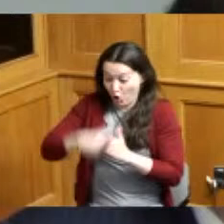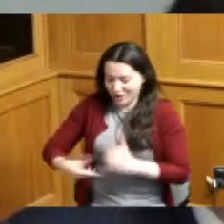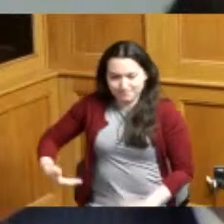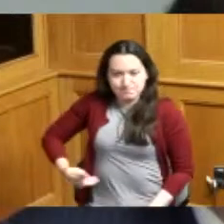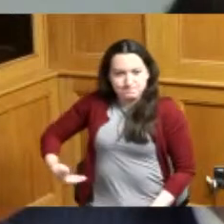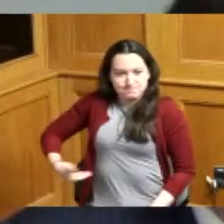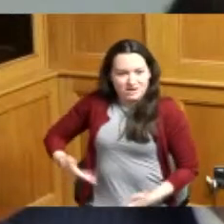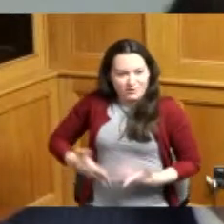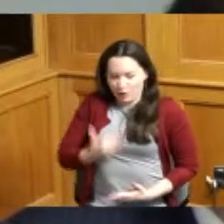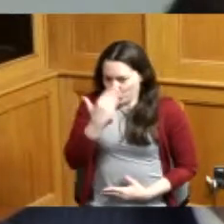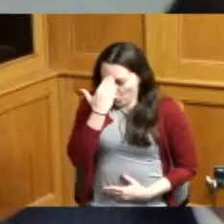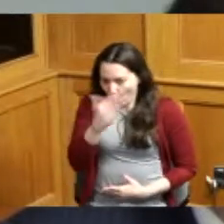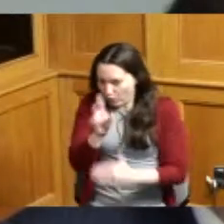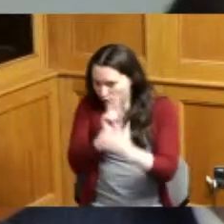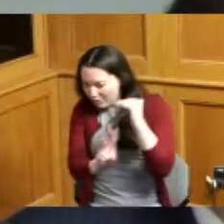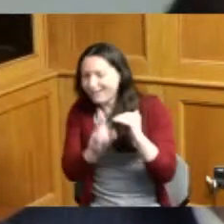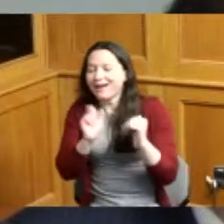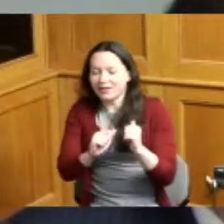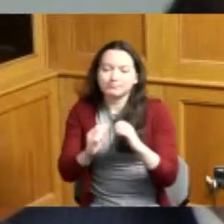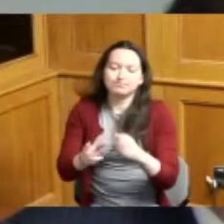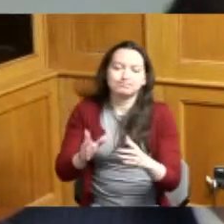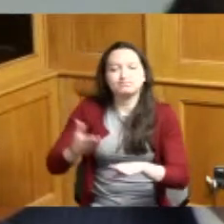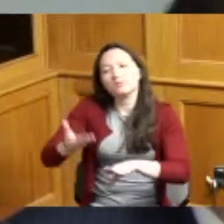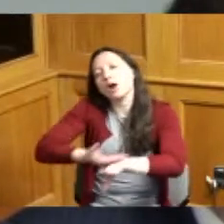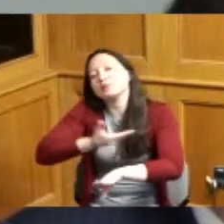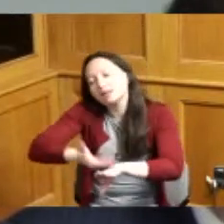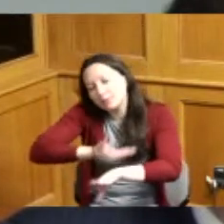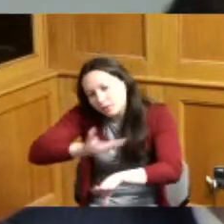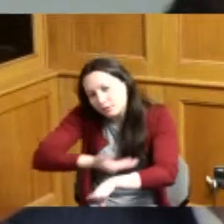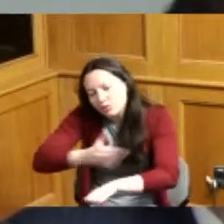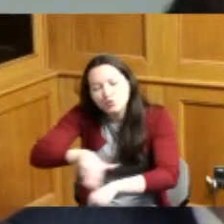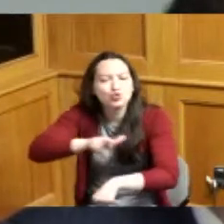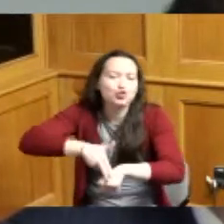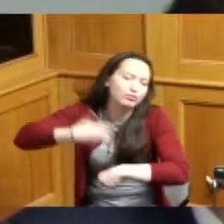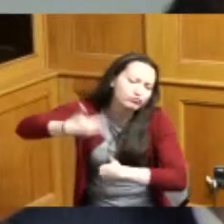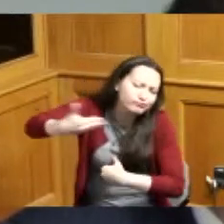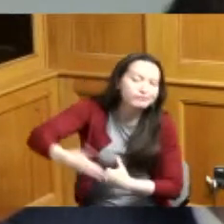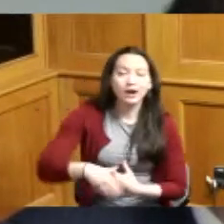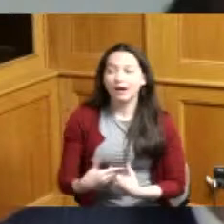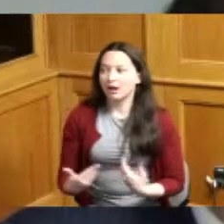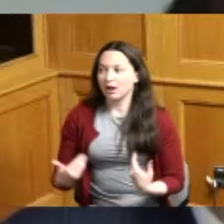have to have to be born for upkeep of the stadium we have for instance a scoreboard